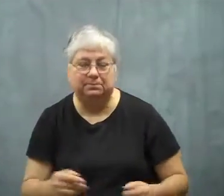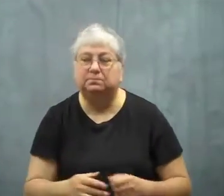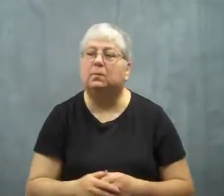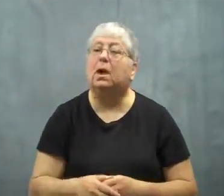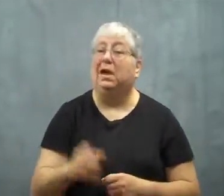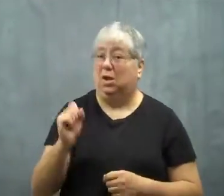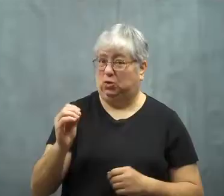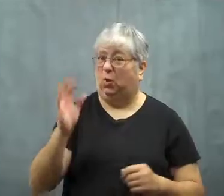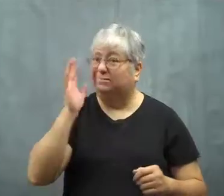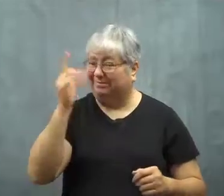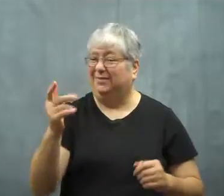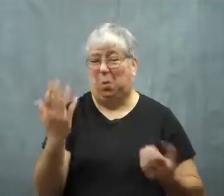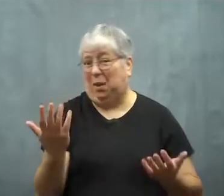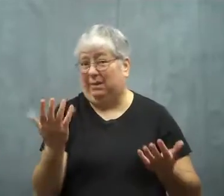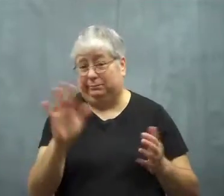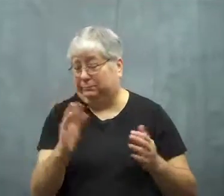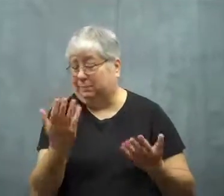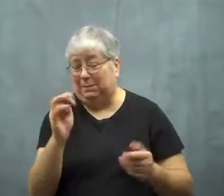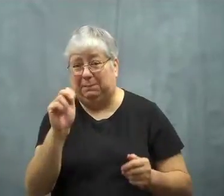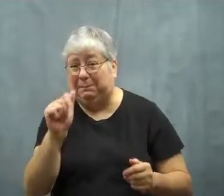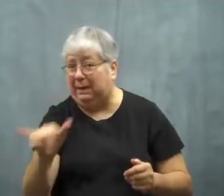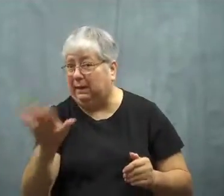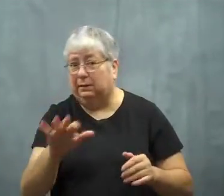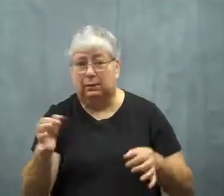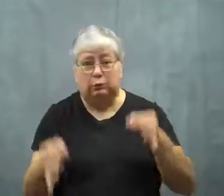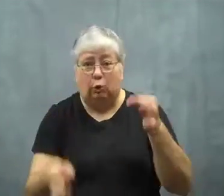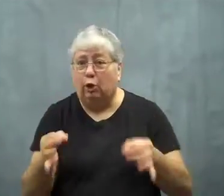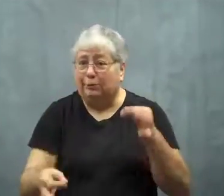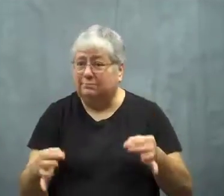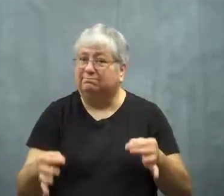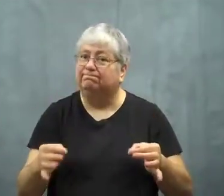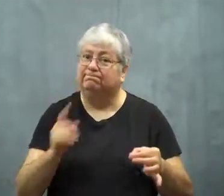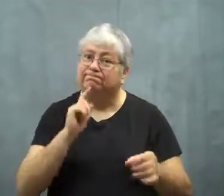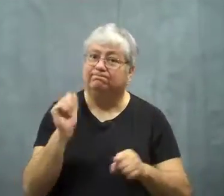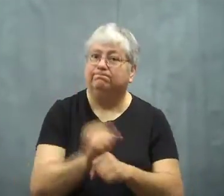The trial might be sometime in May,